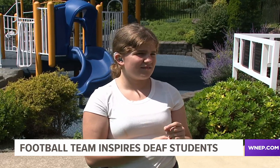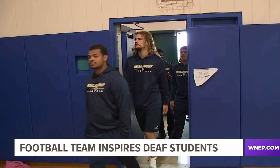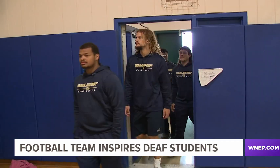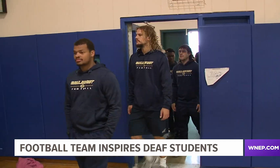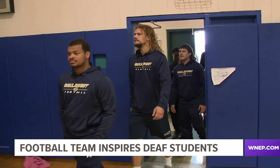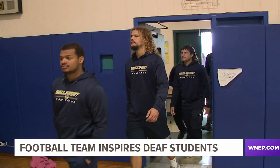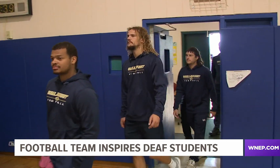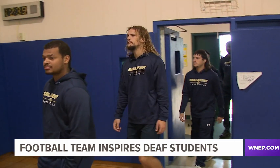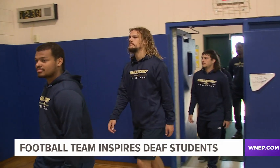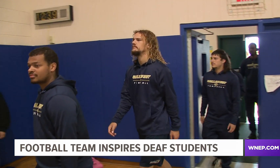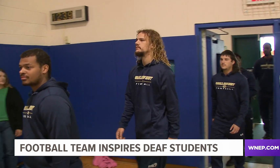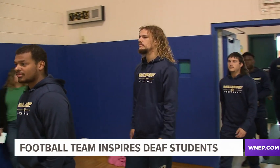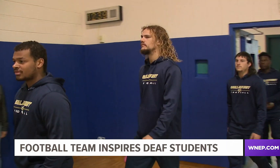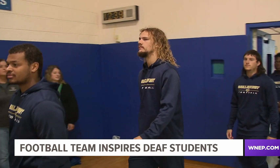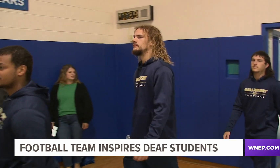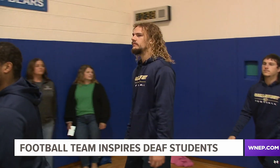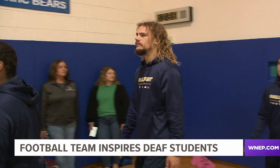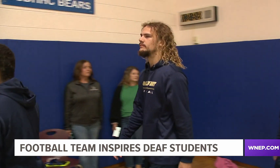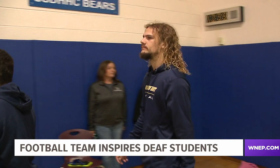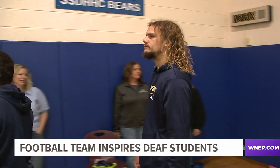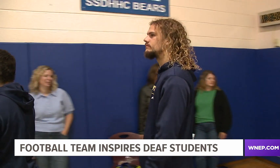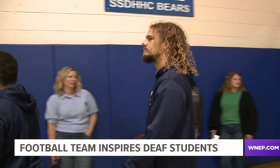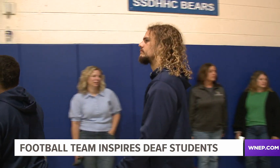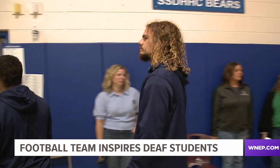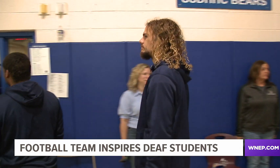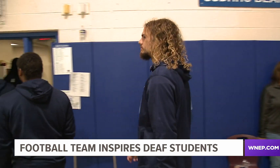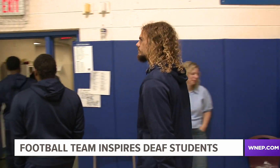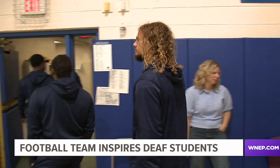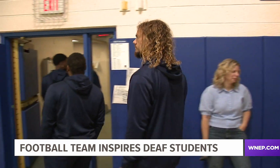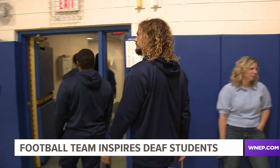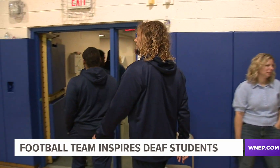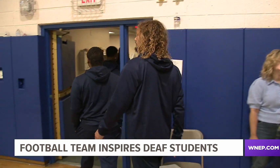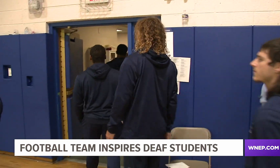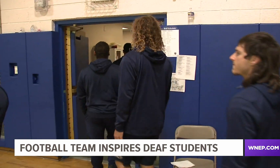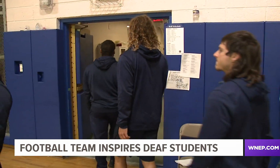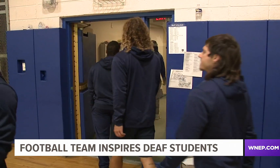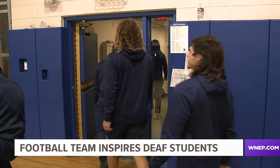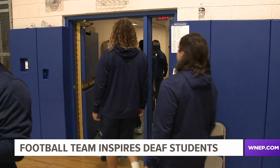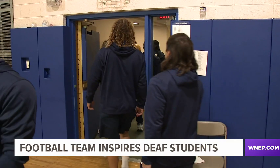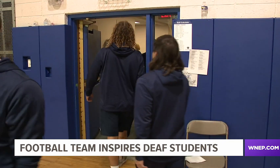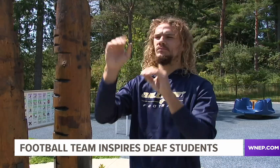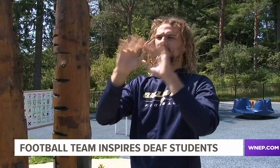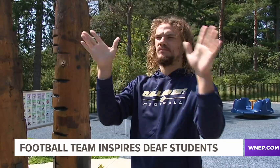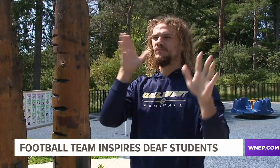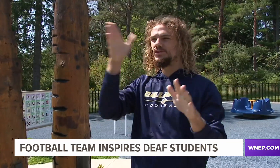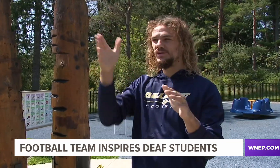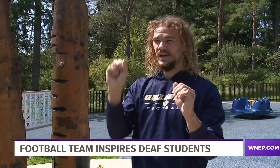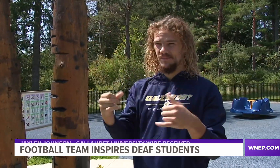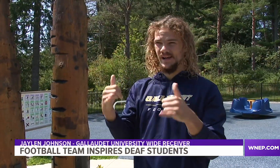Jalen Johnson says he's honored to represent the deaf community and inspire others. And they can play at the high level of a D3 school